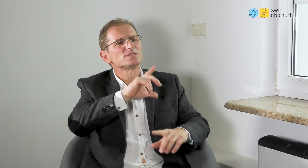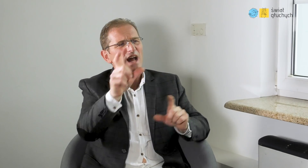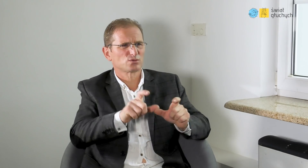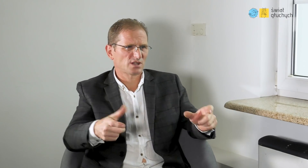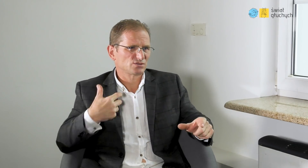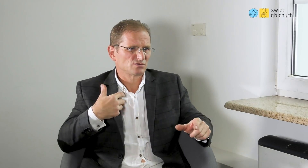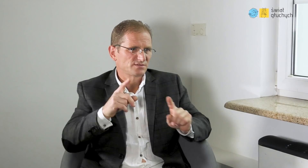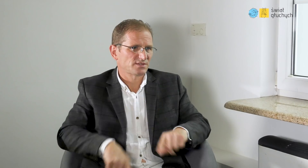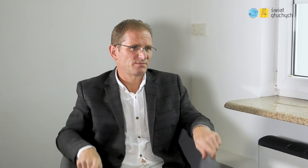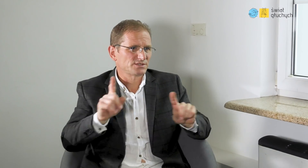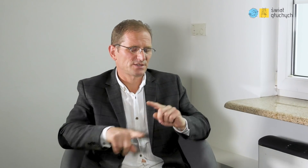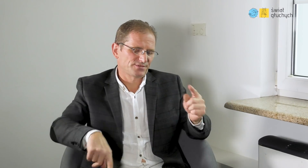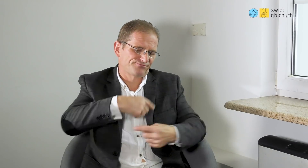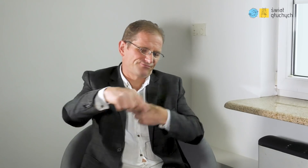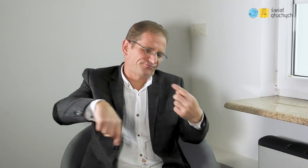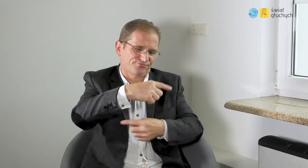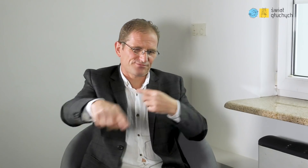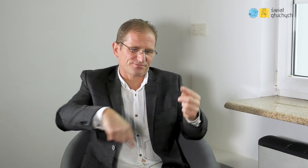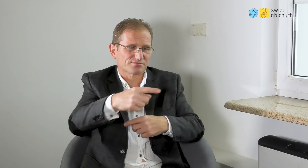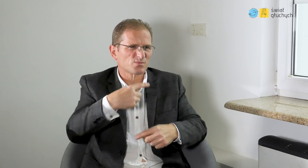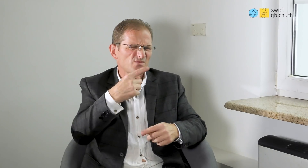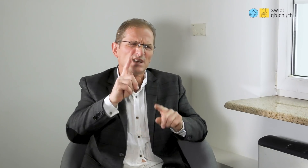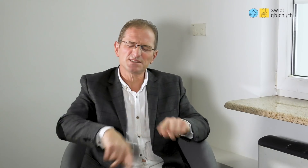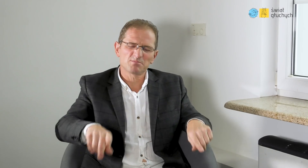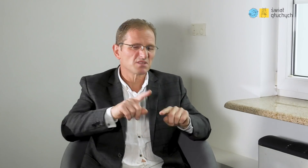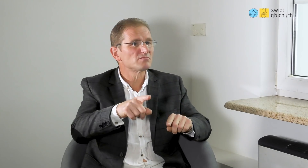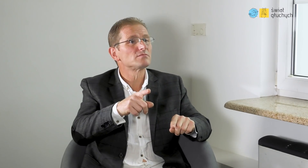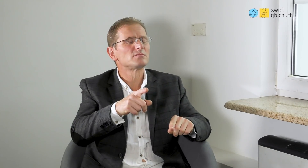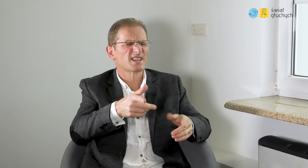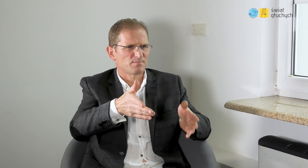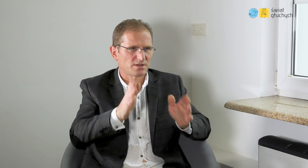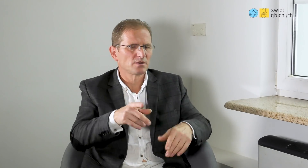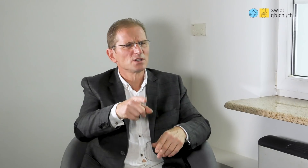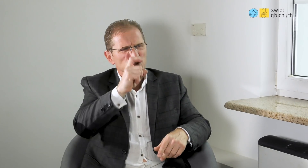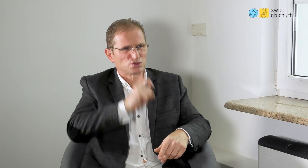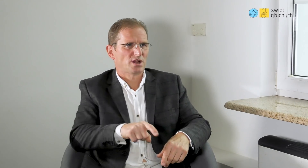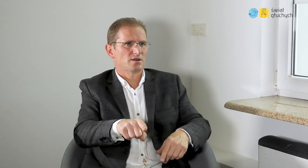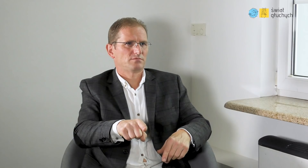All the time there is the same problem. This is a bad situation.